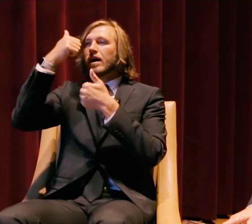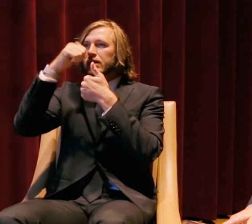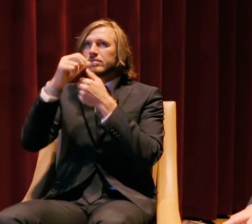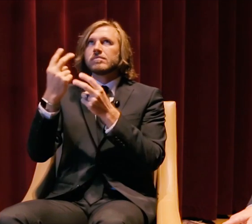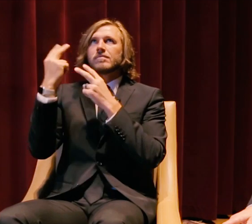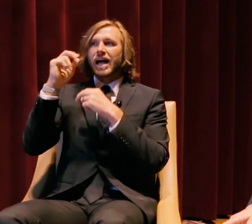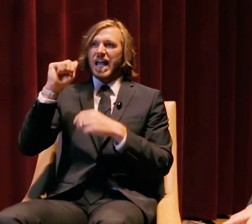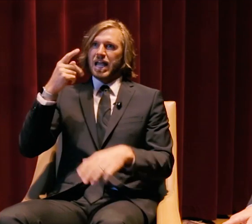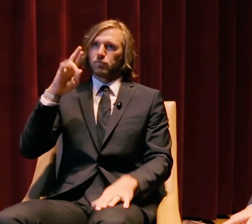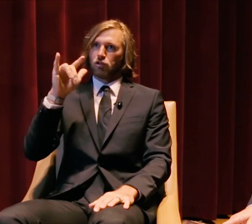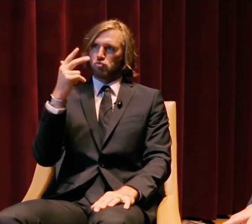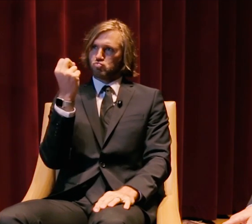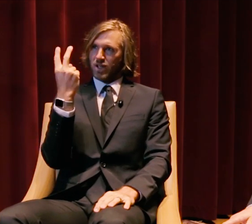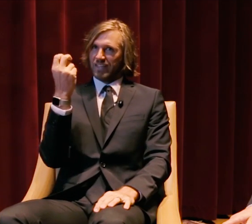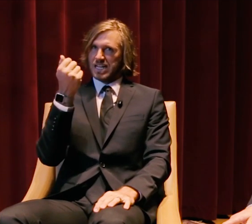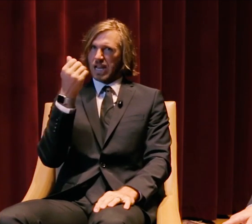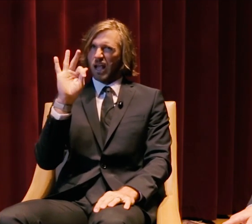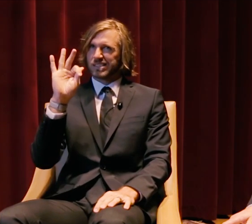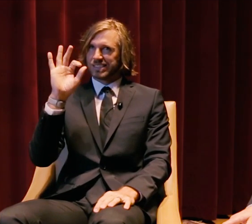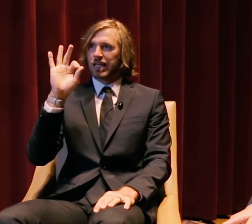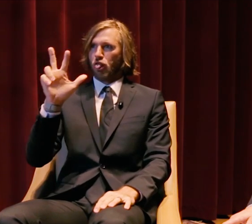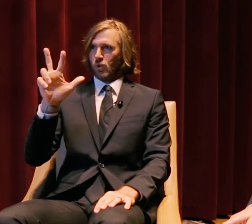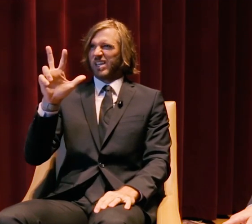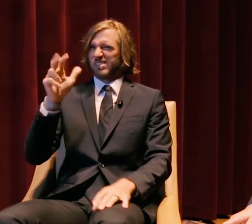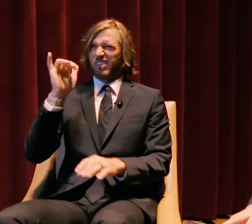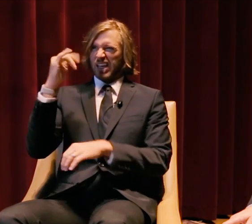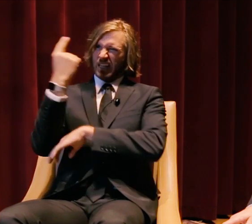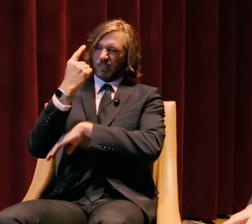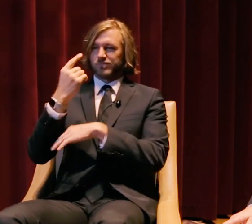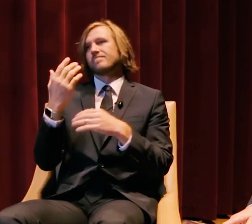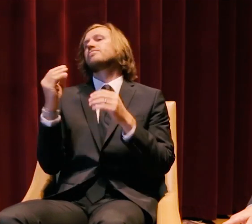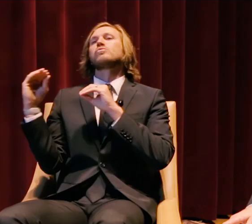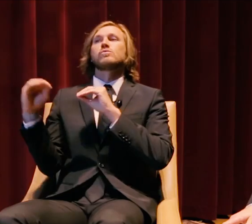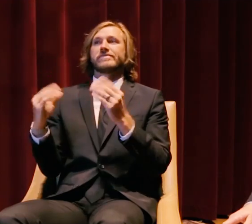it was April the 12th, 1993, here to Denver.